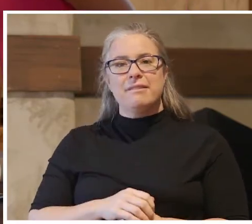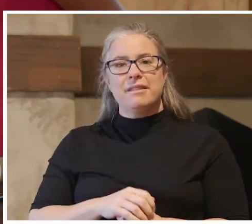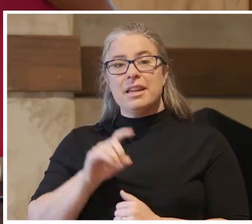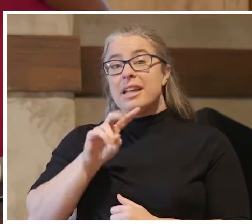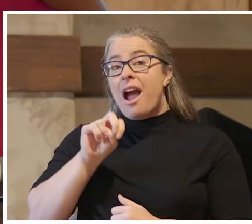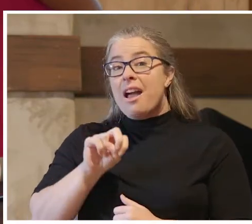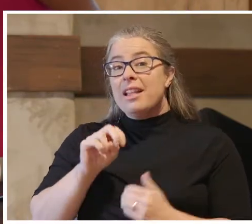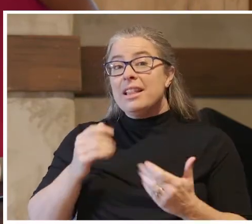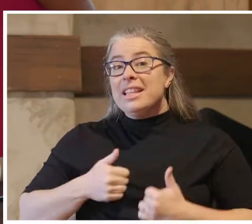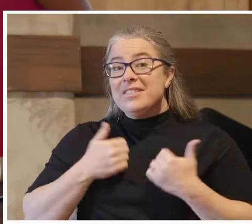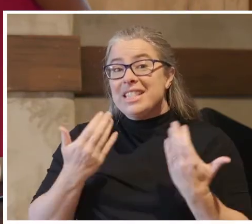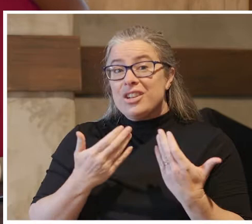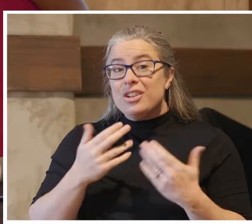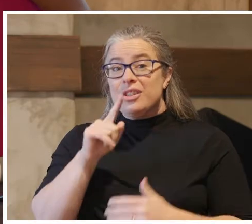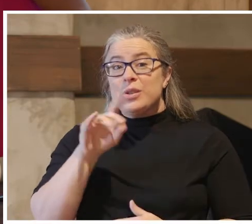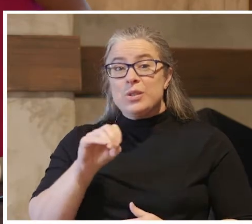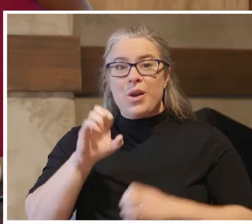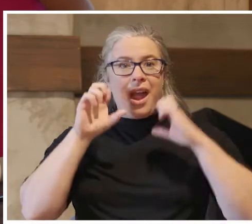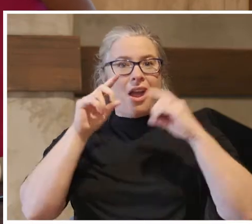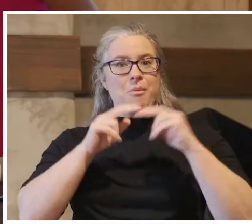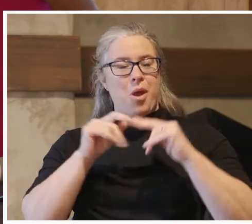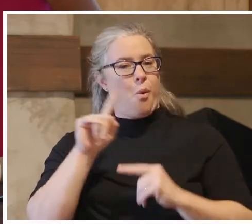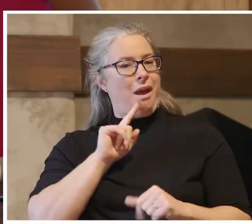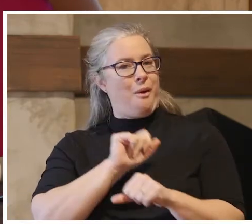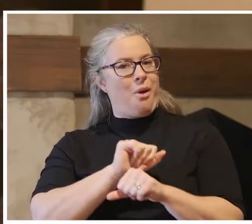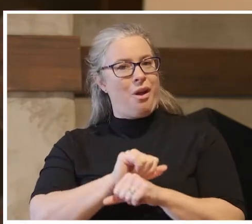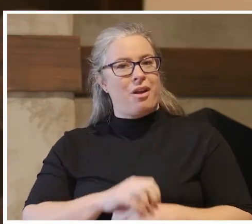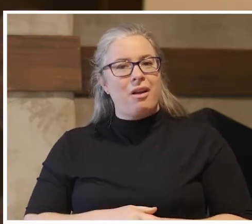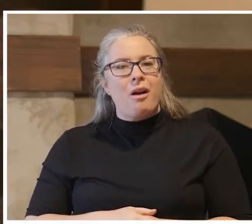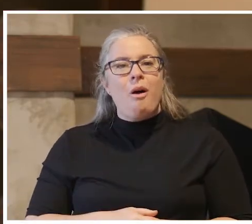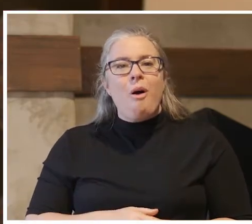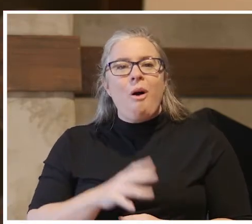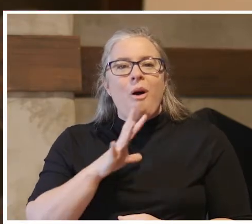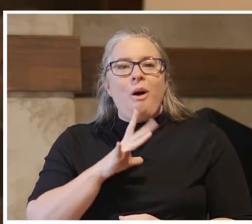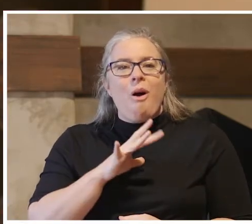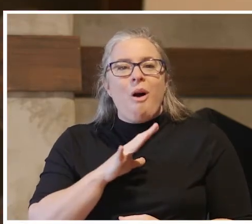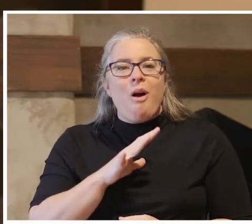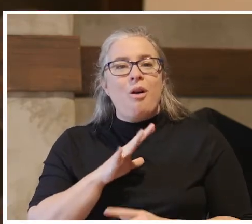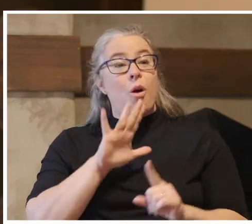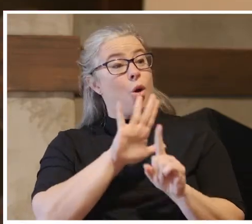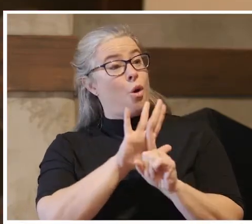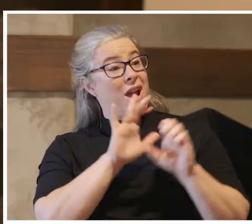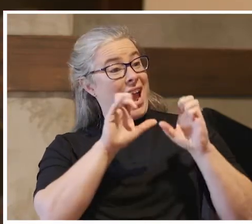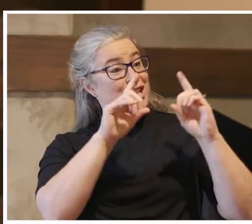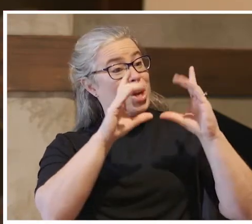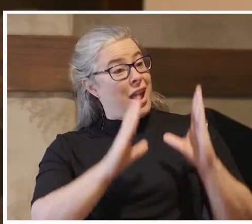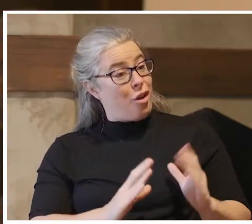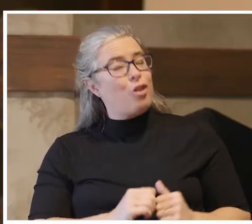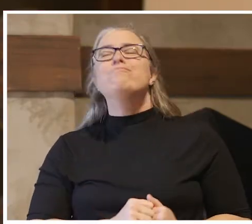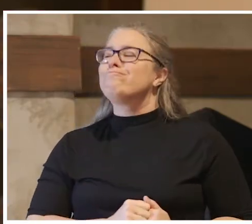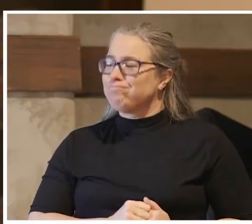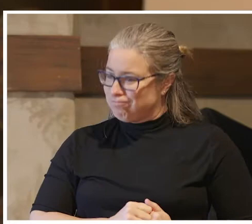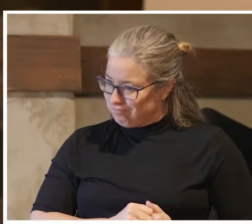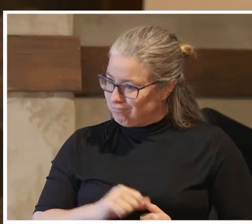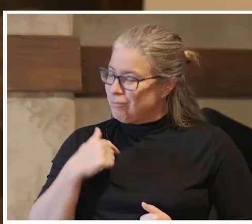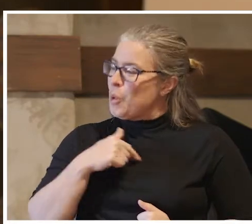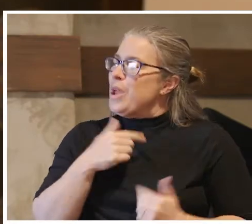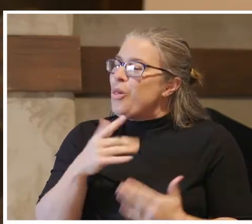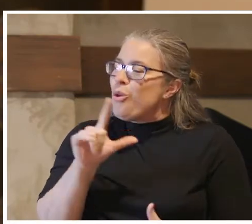Dove lives here at the zoo in our education building where I work. [Annie] Awesome! So you're an educator? Yeah, here at the Louisville Zoo,